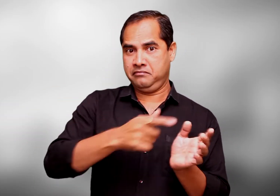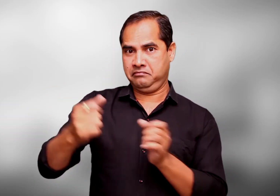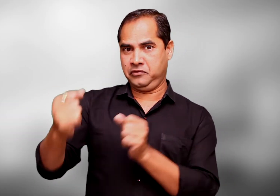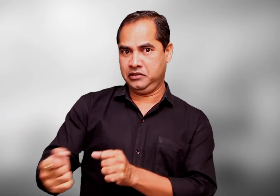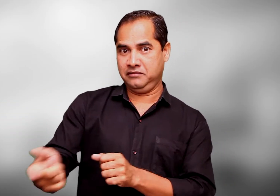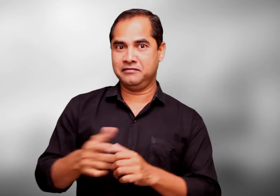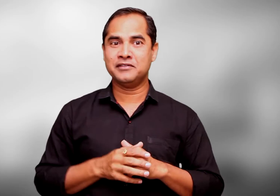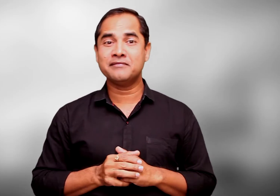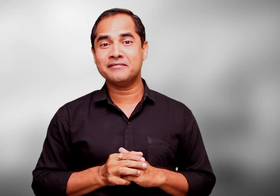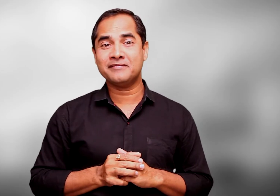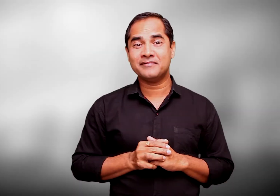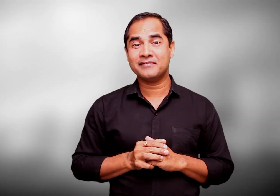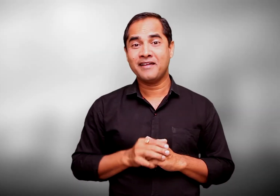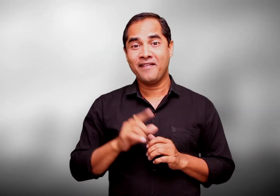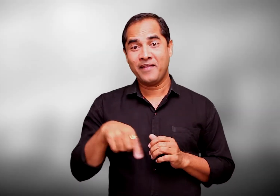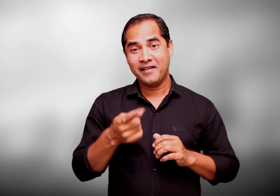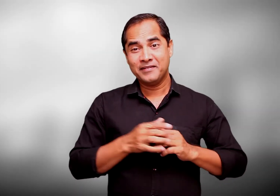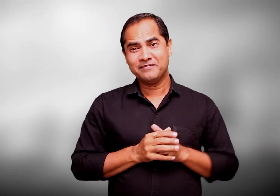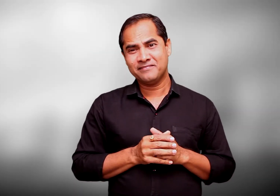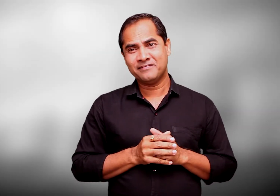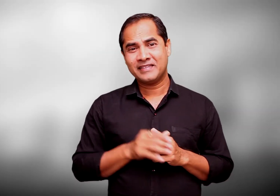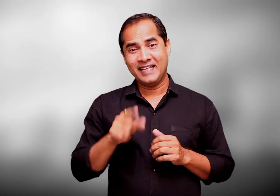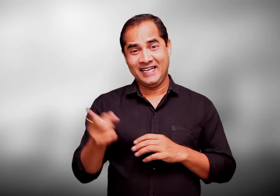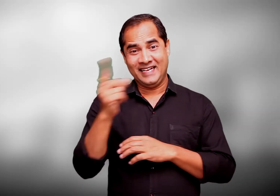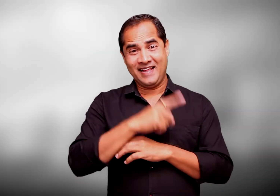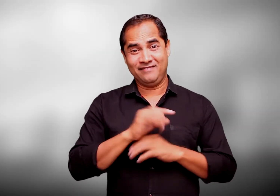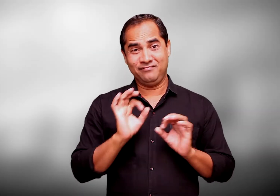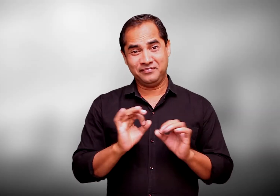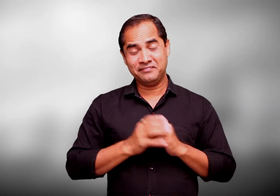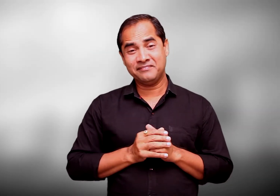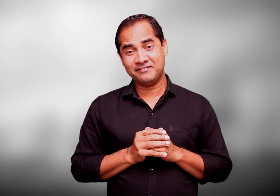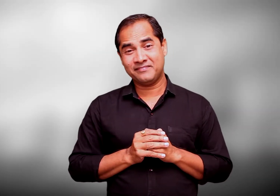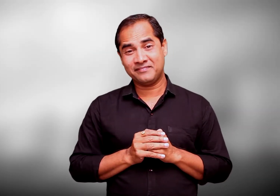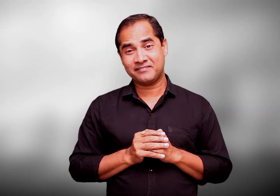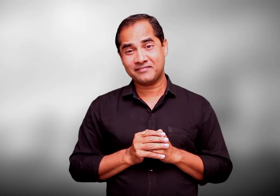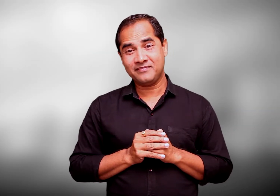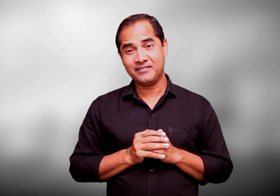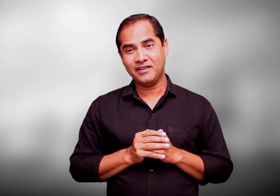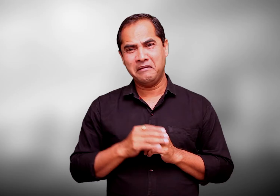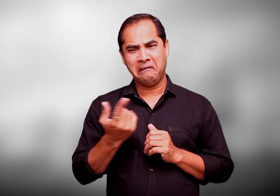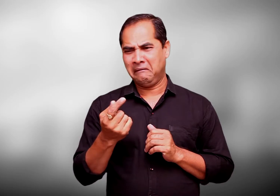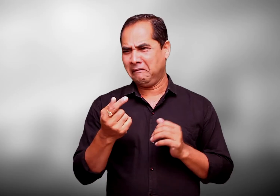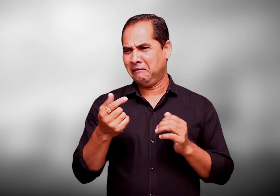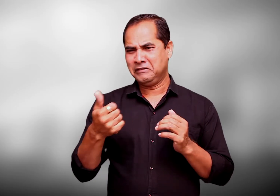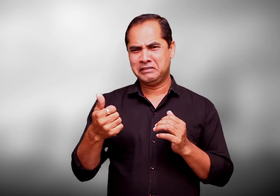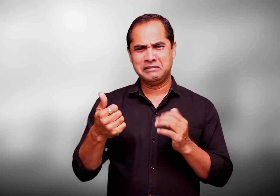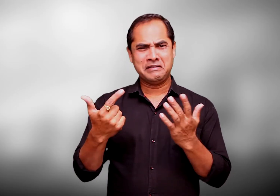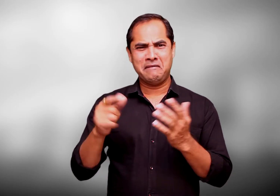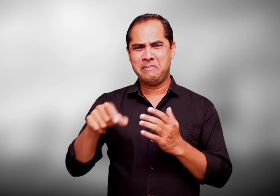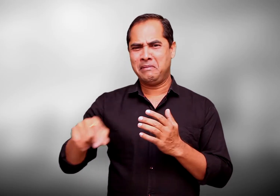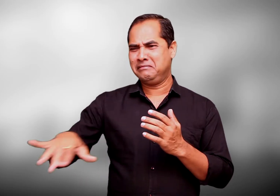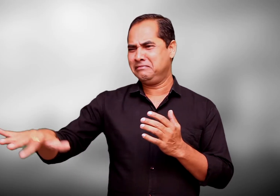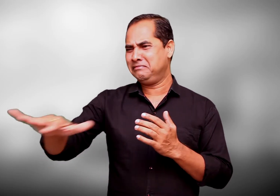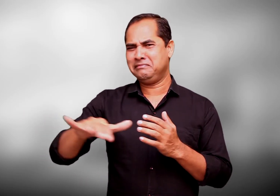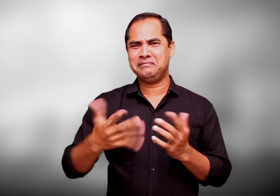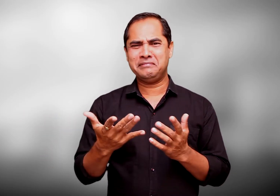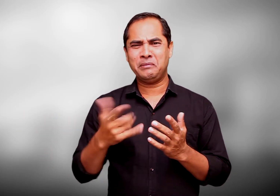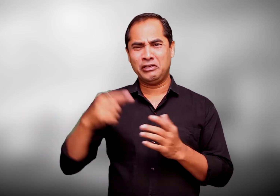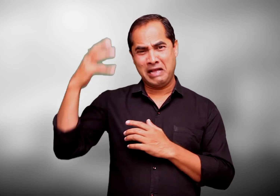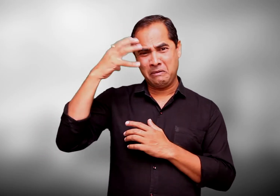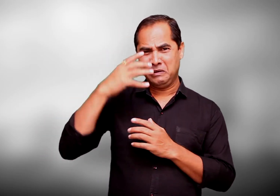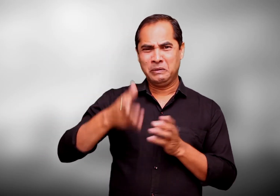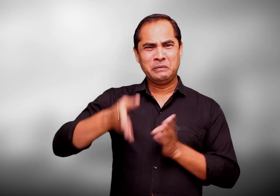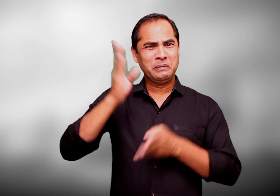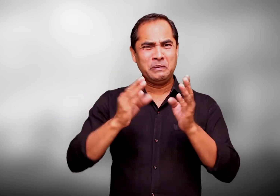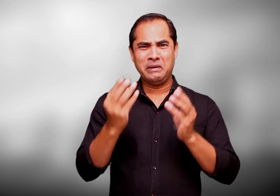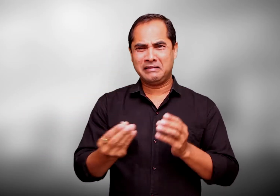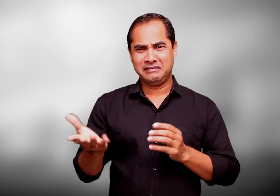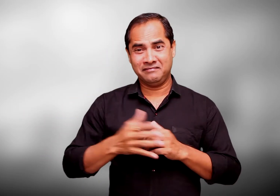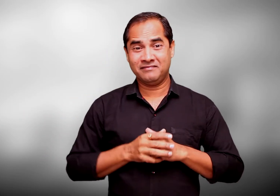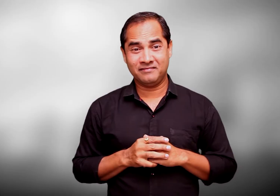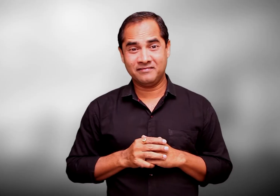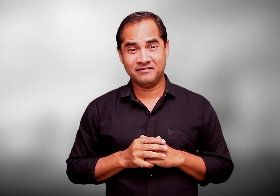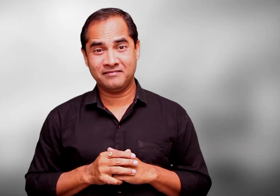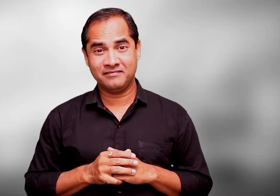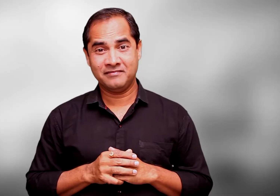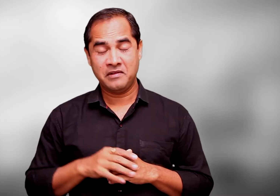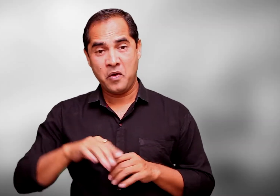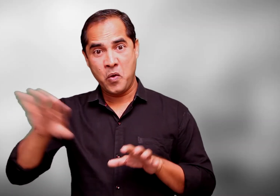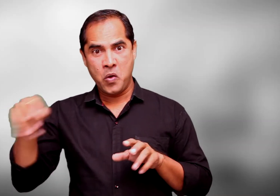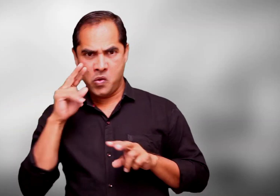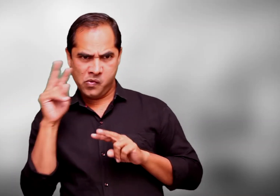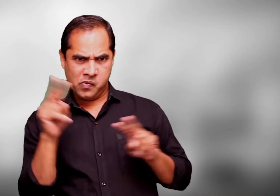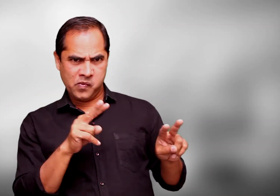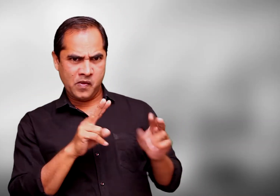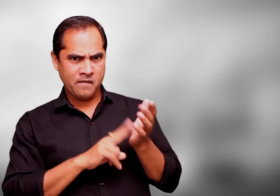make way for madam.' There were only six, seven people on the bus. They were all